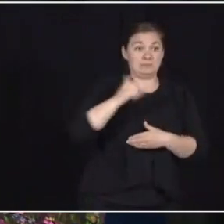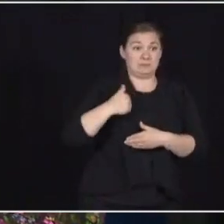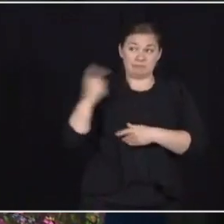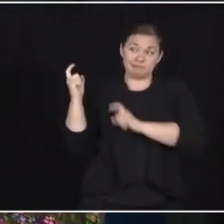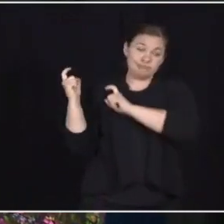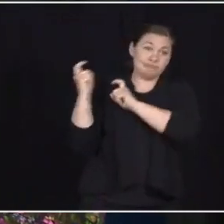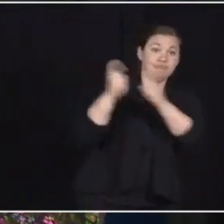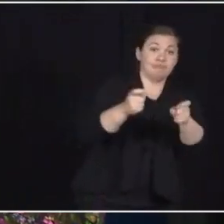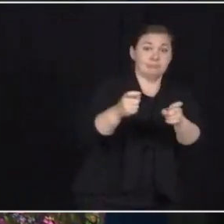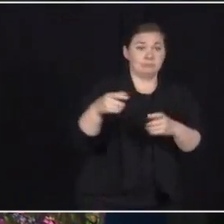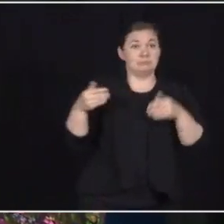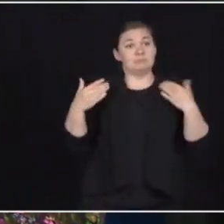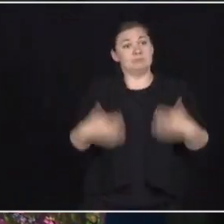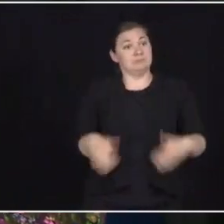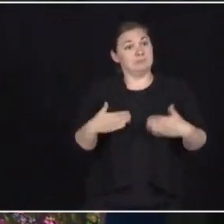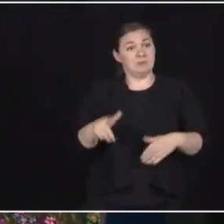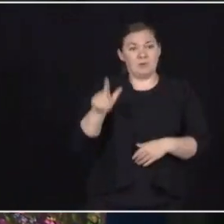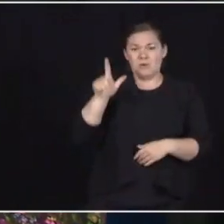and 21.6 is going to be right here in Ontario.